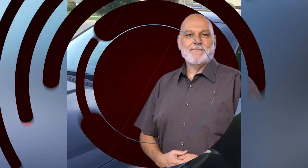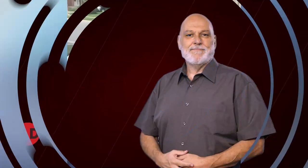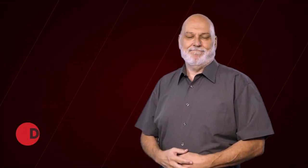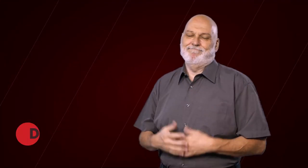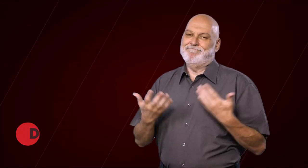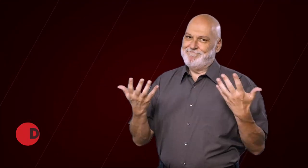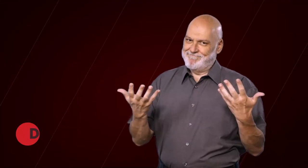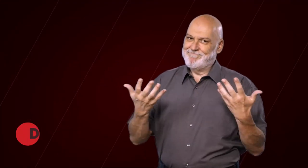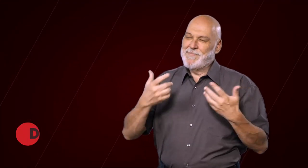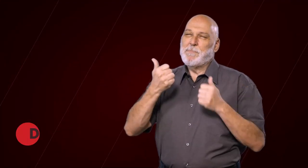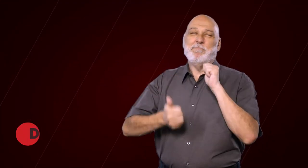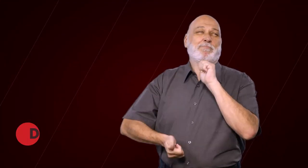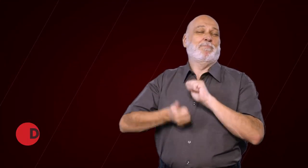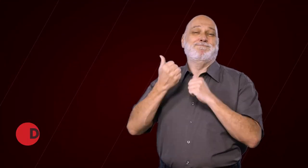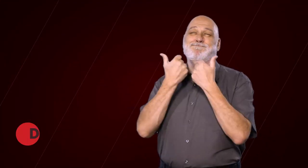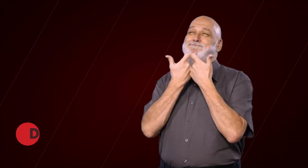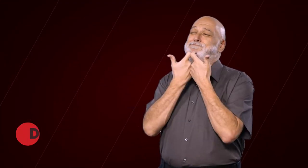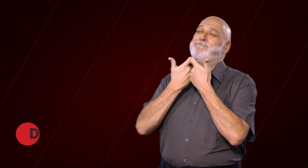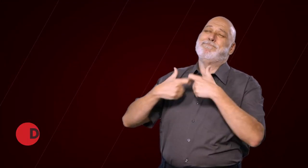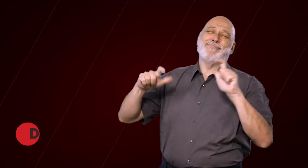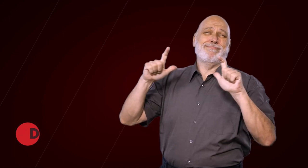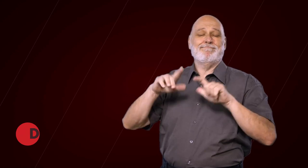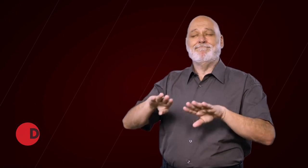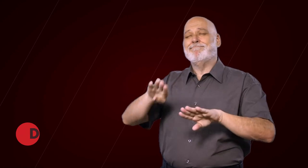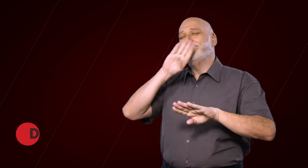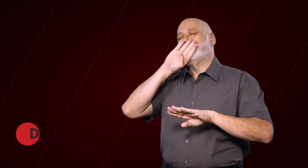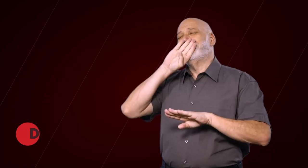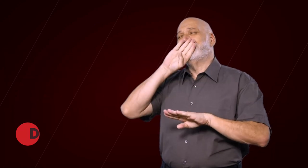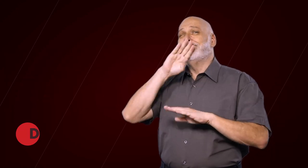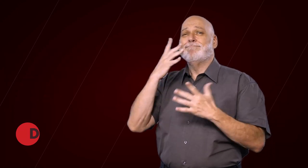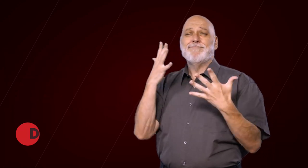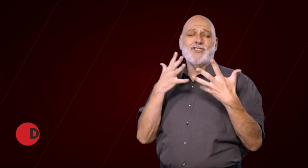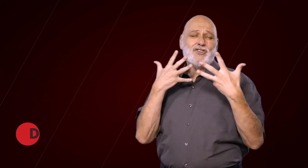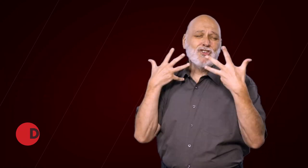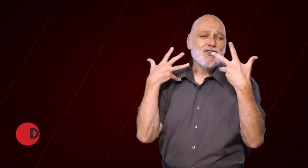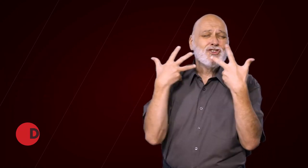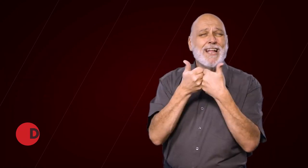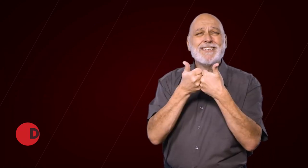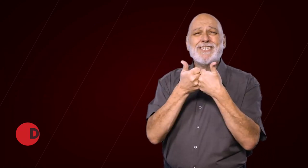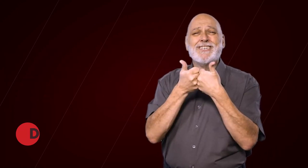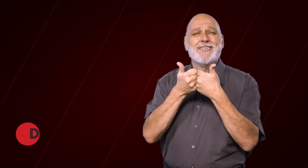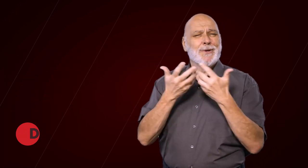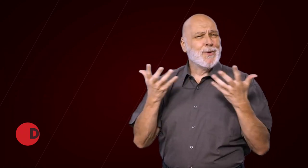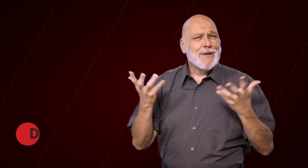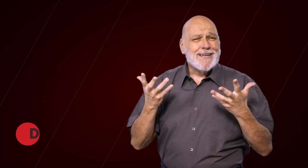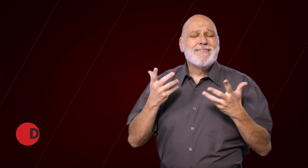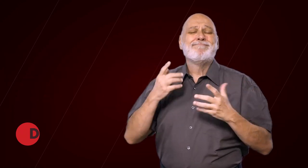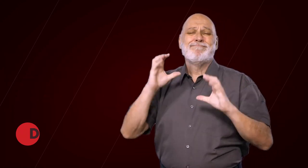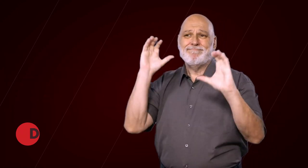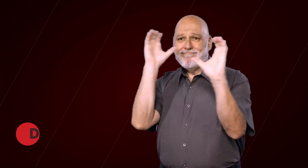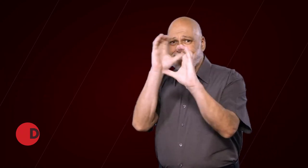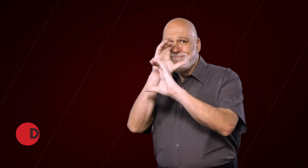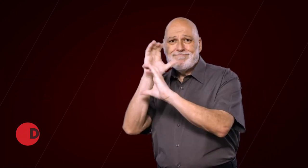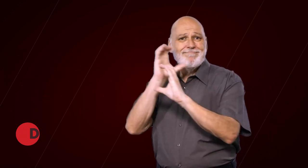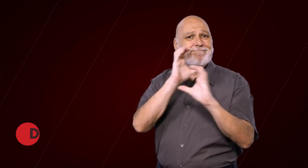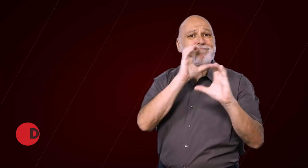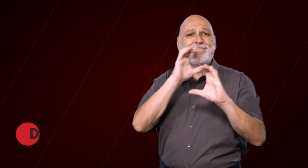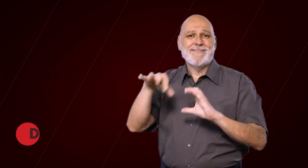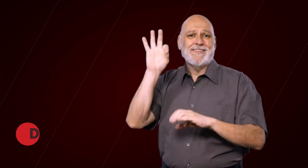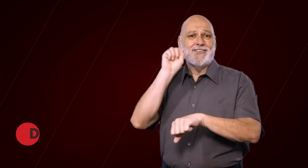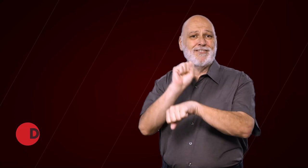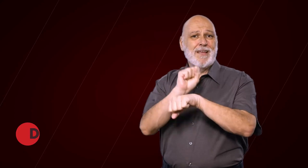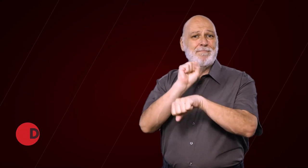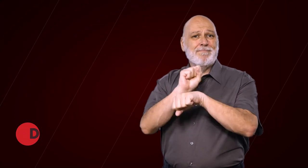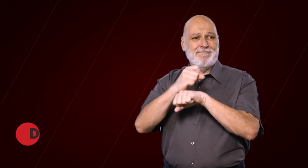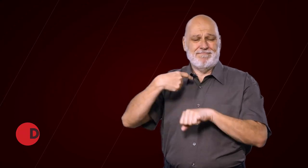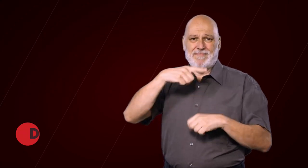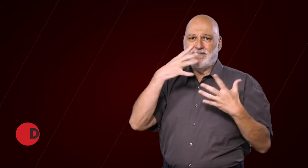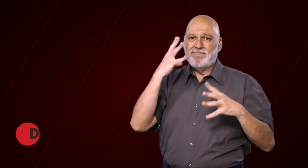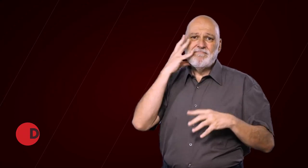[Anselmo]: One of the biggest and most frustrating challenges any